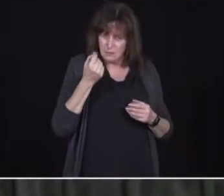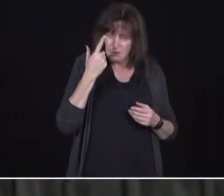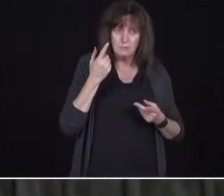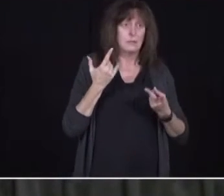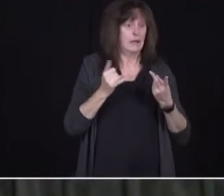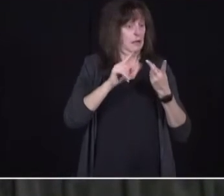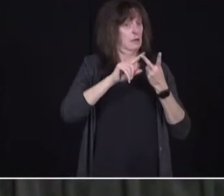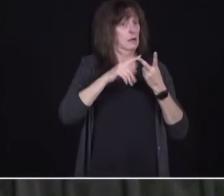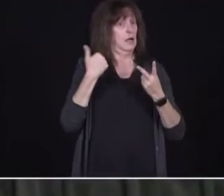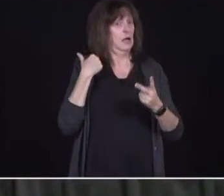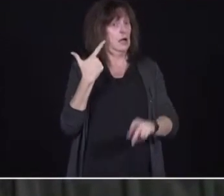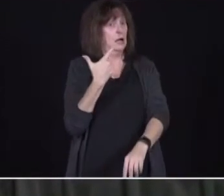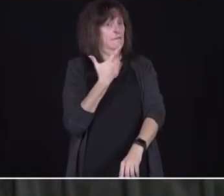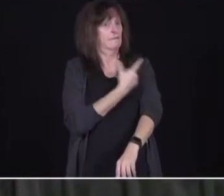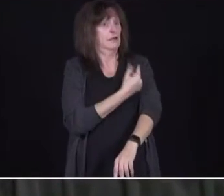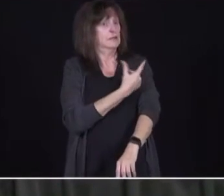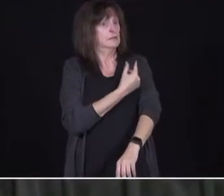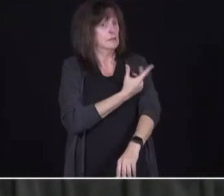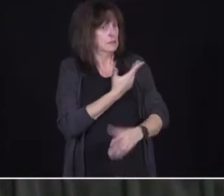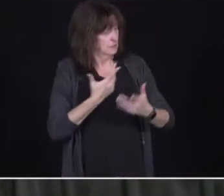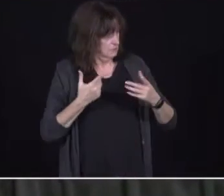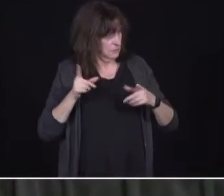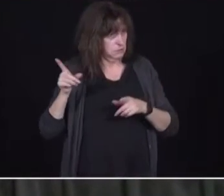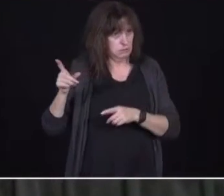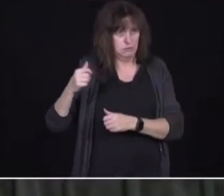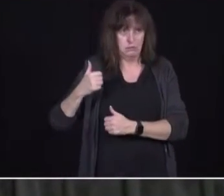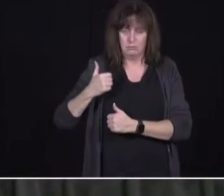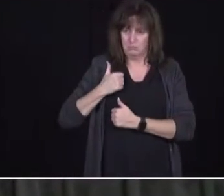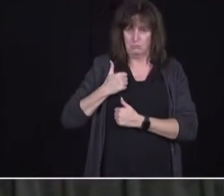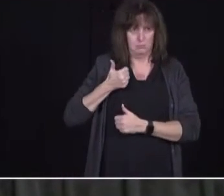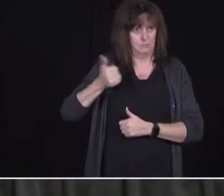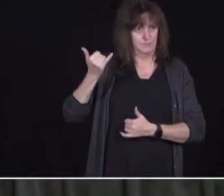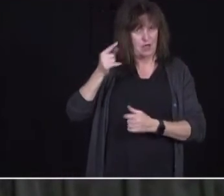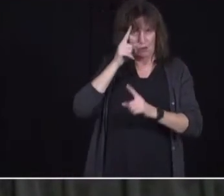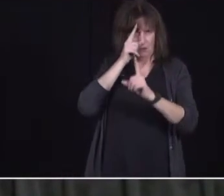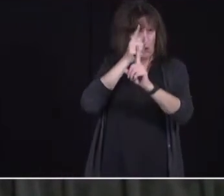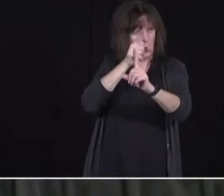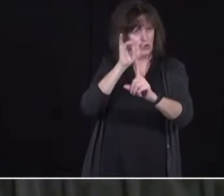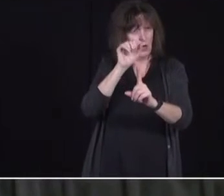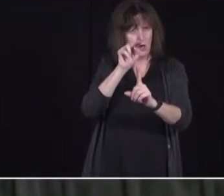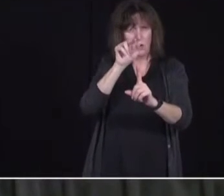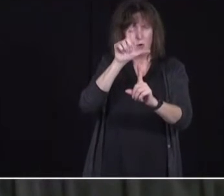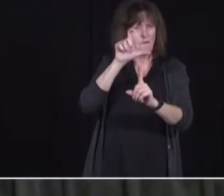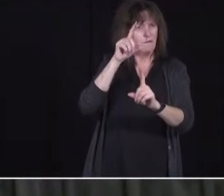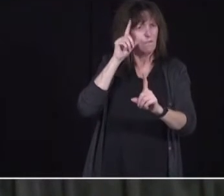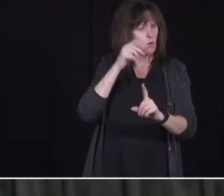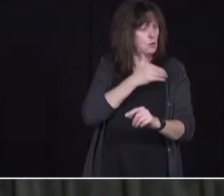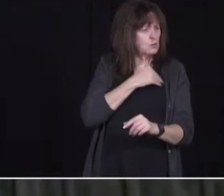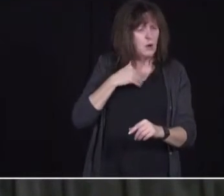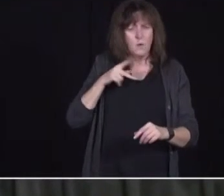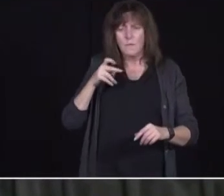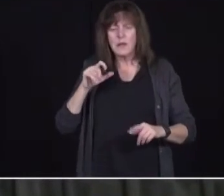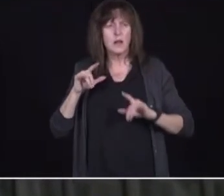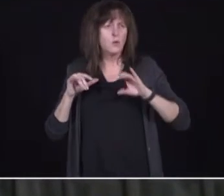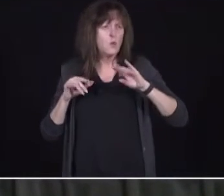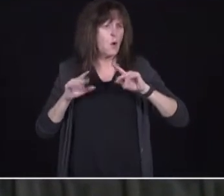health care workers, part 2 to that, we are vaccinating through the great work of the task force and general Hillier.